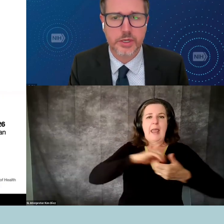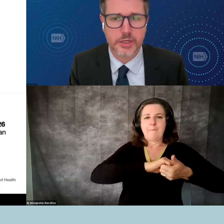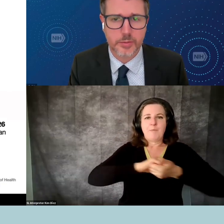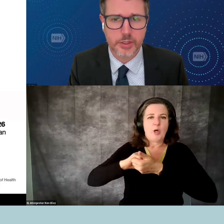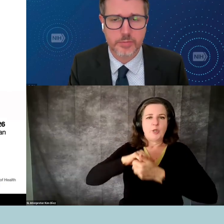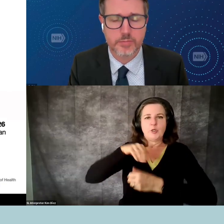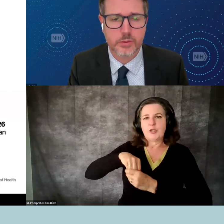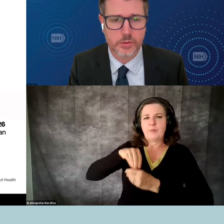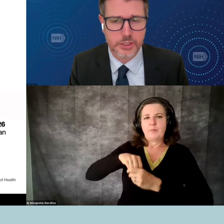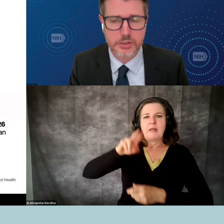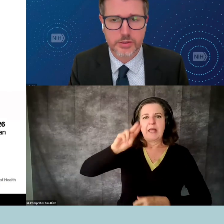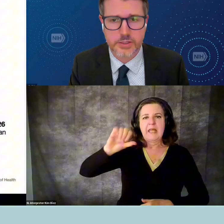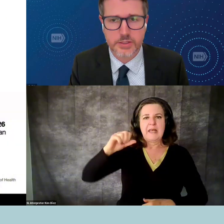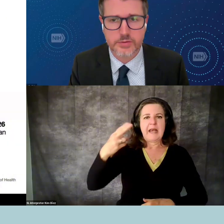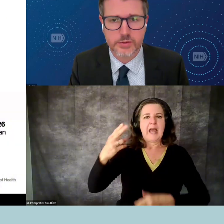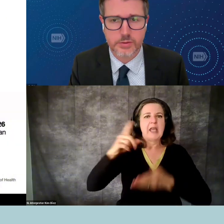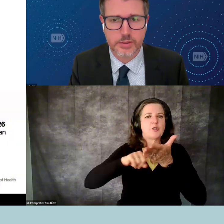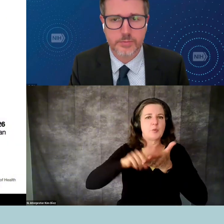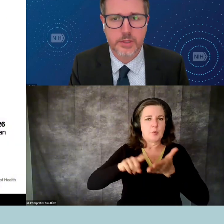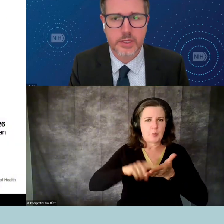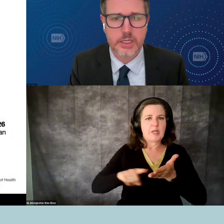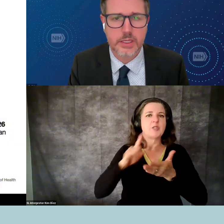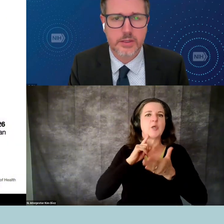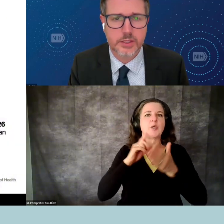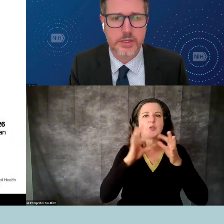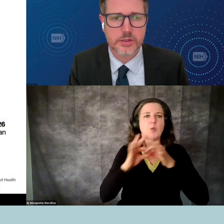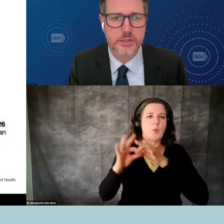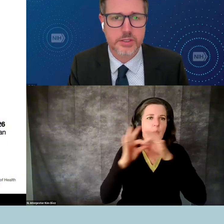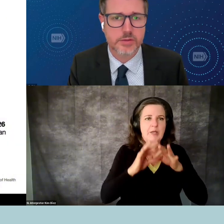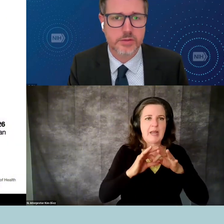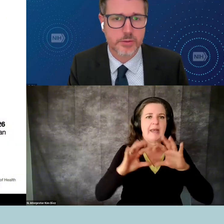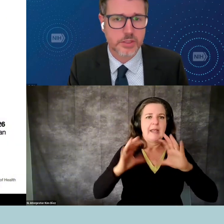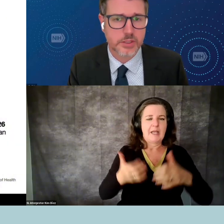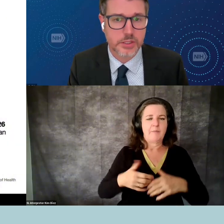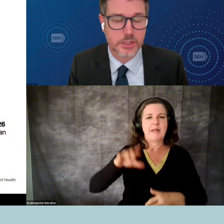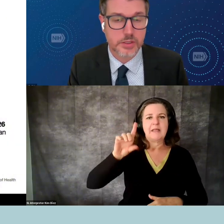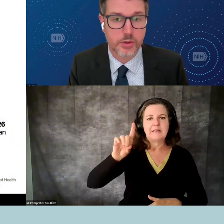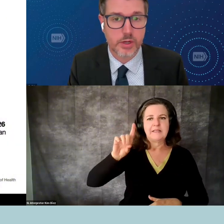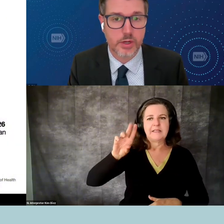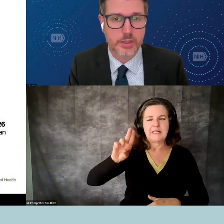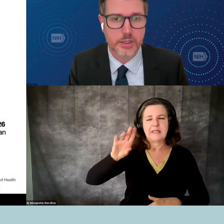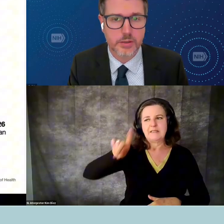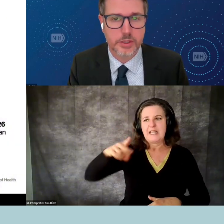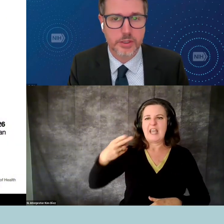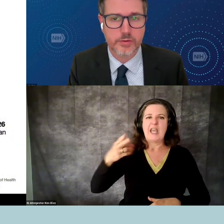Coordinating Committee, or DHRCC for short. The DHRCC representation is broad, including